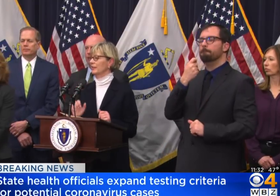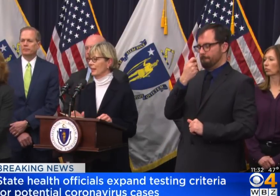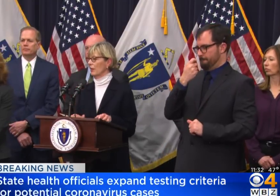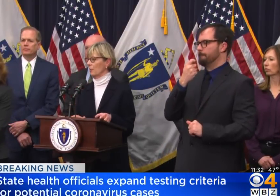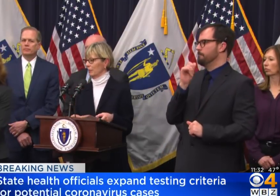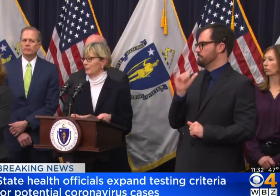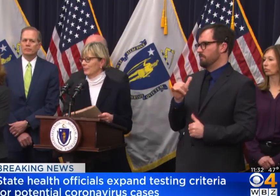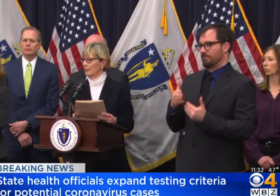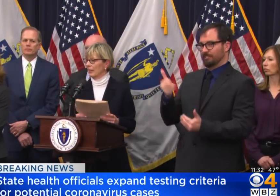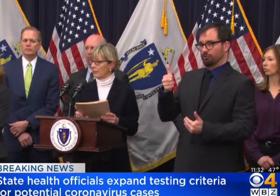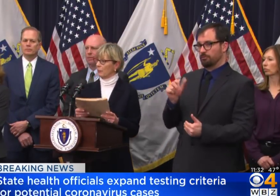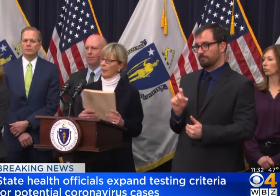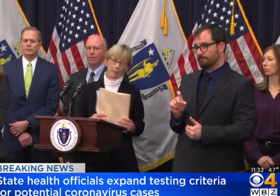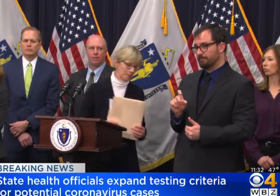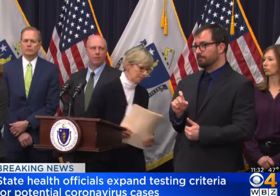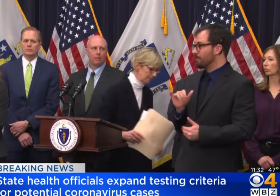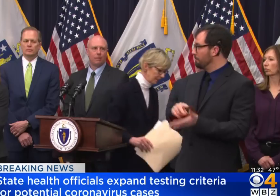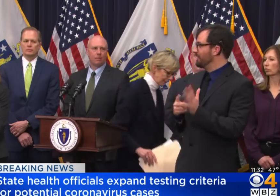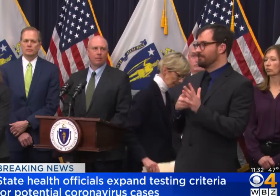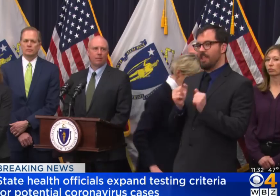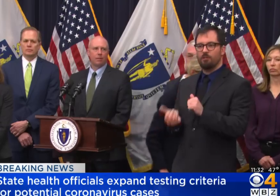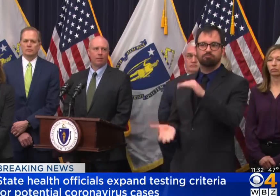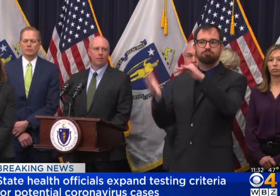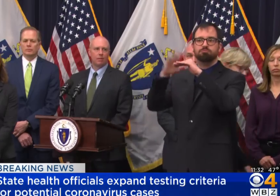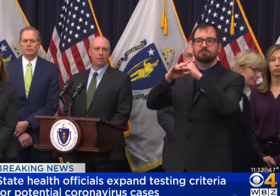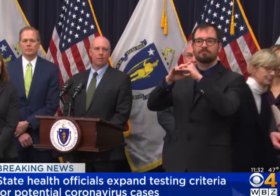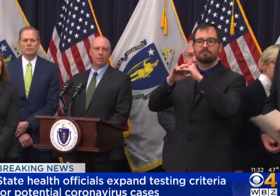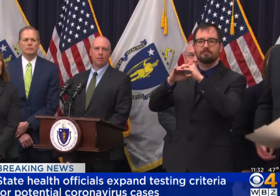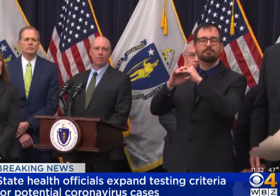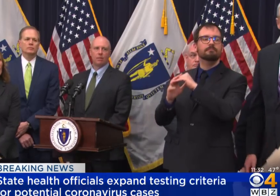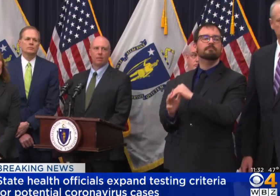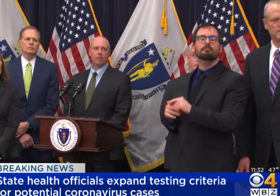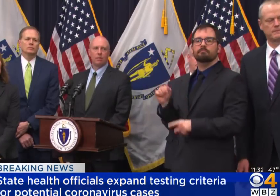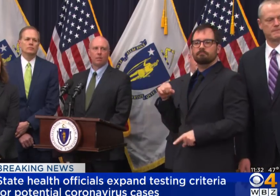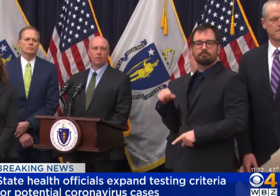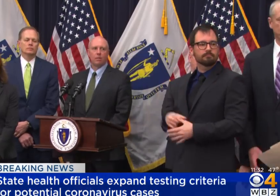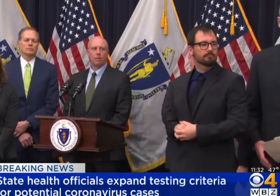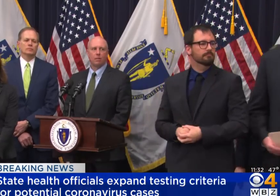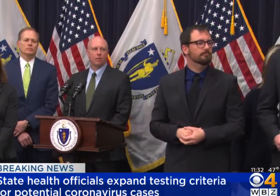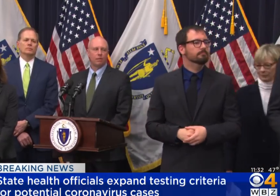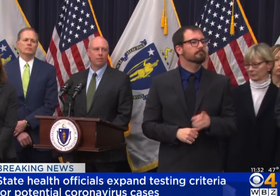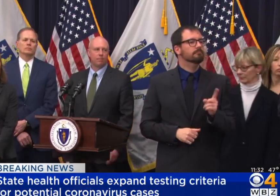SO THE ONE SWAB WITH THE CDC CHANGE, THE CAPACITY CHANGE WE MENTIONED IS WE'RE CONTINUING TO